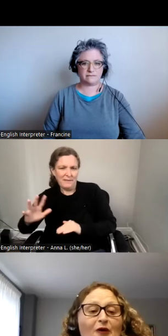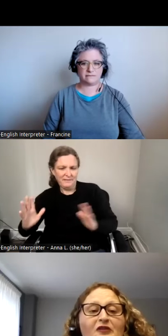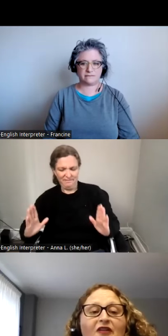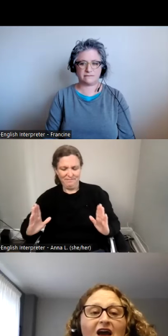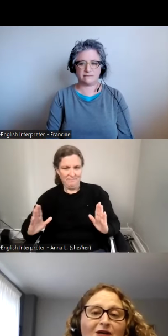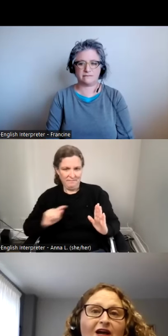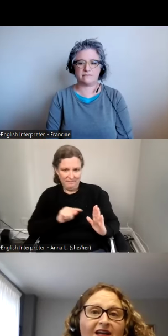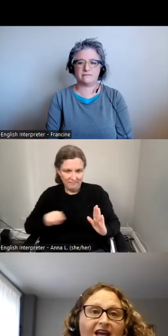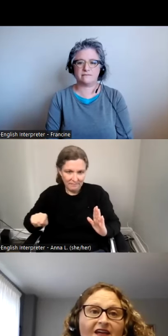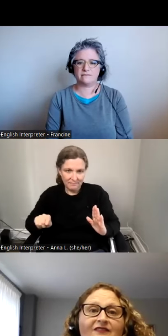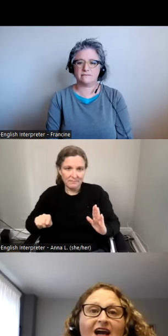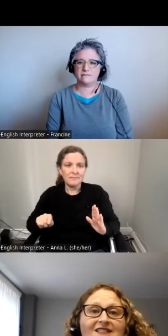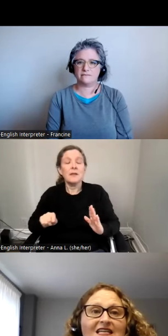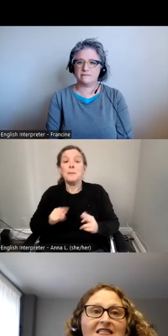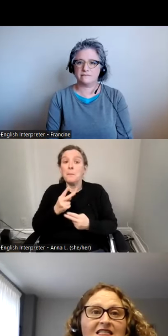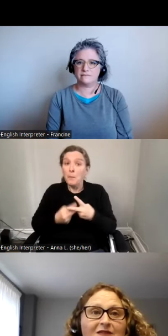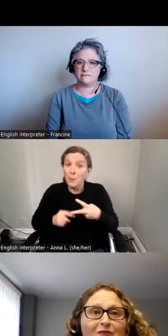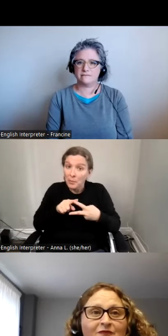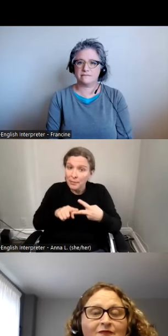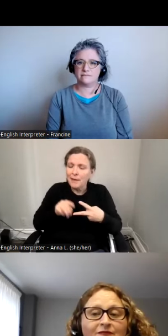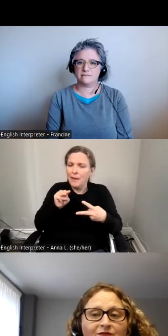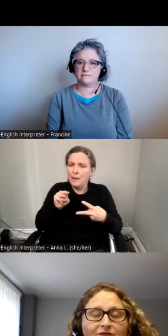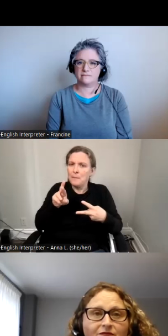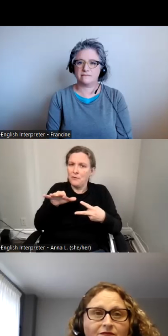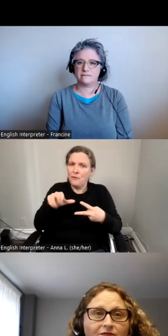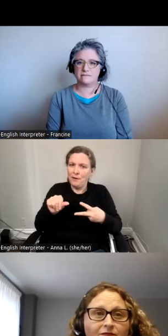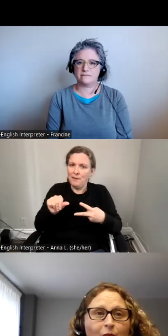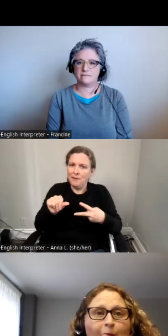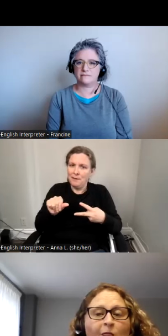Let's move on to Approved COVID-19 Vaccines, or Children 6 Months of Age to Under 5.